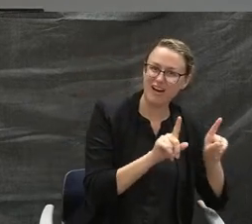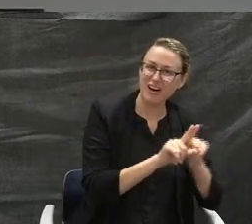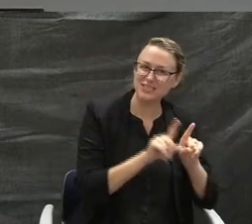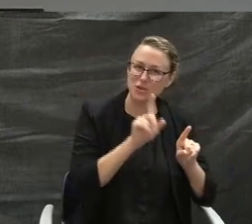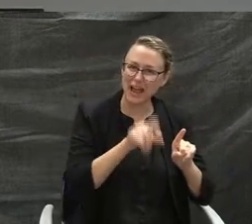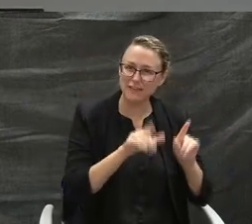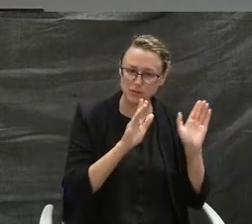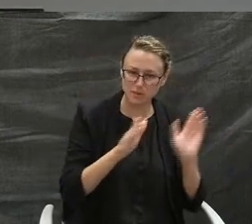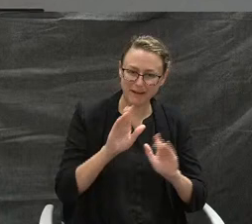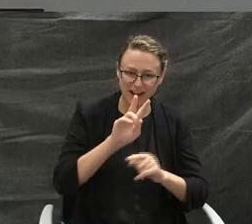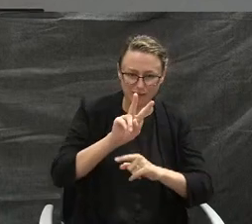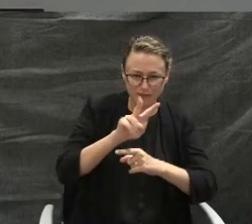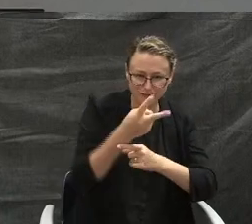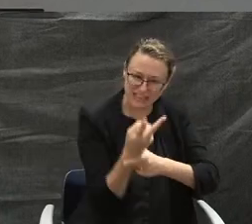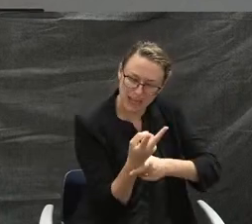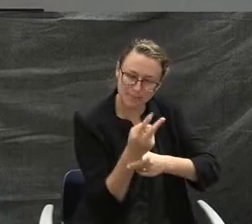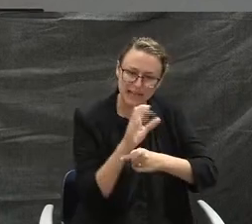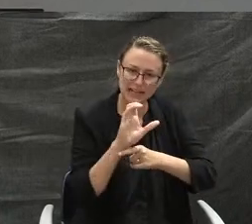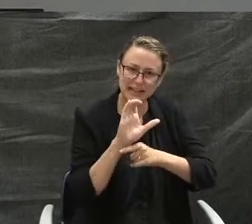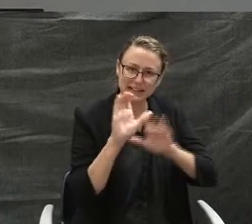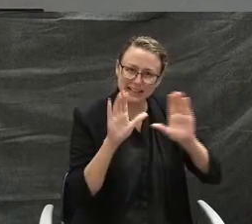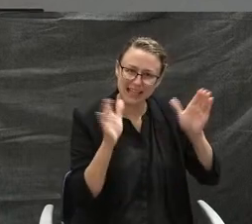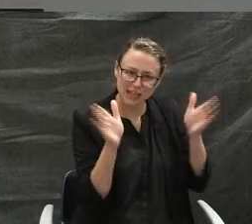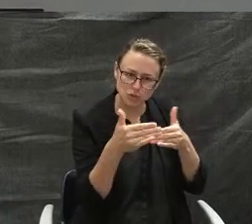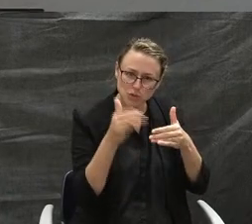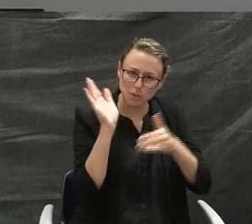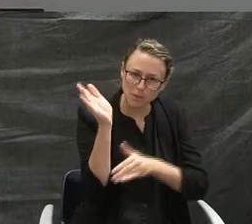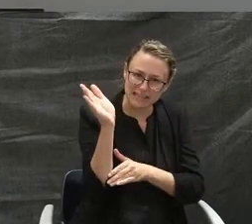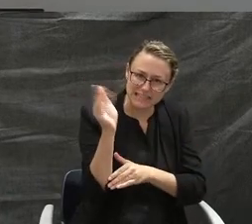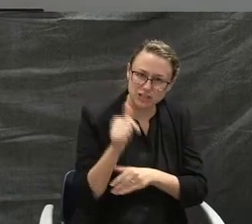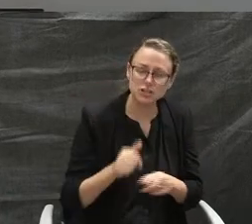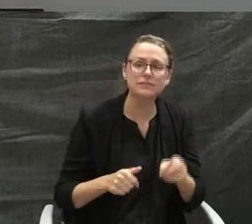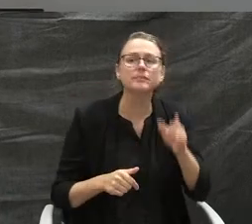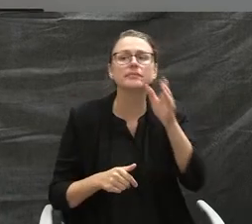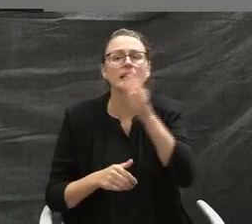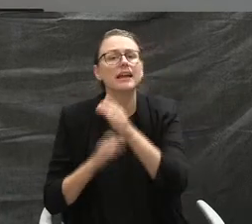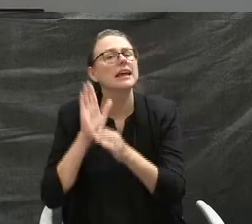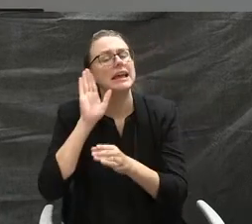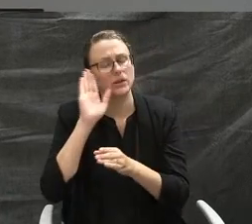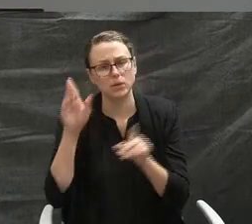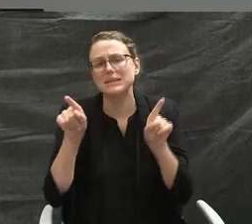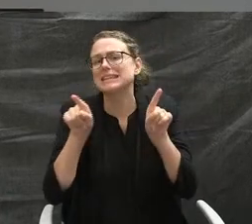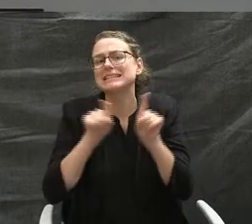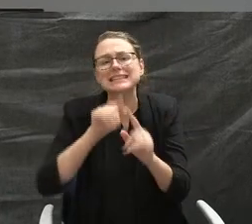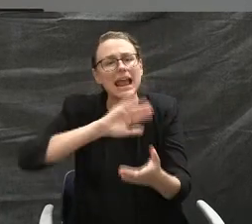prepare a flipped classroom presentation. So if you can imagine, it will be the same amount of preparation 'cause